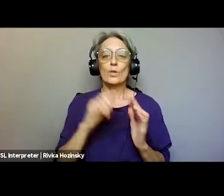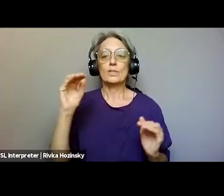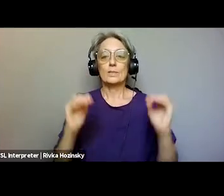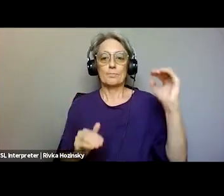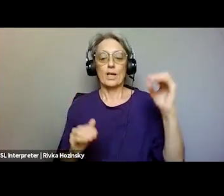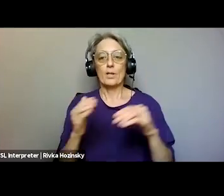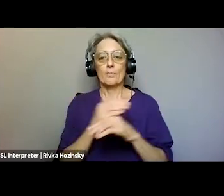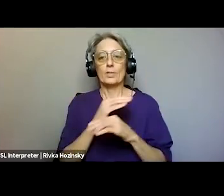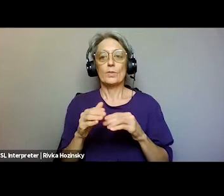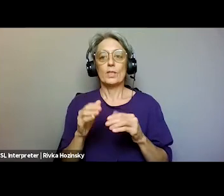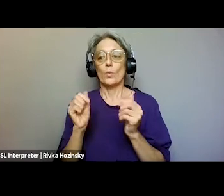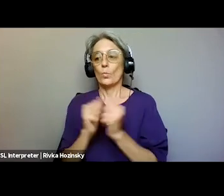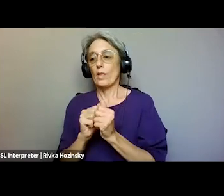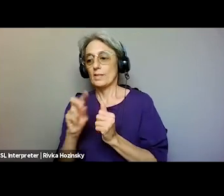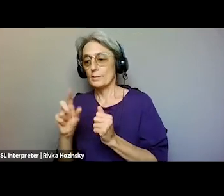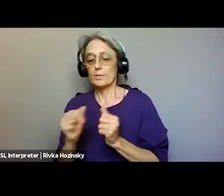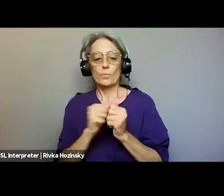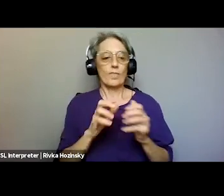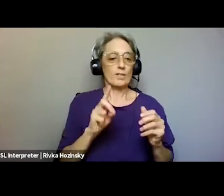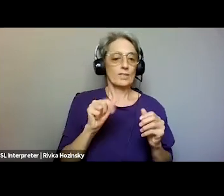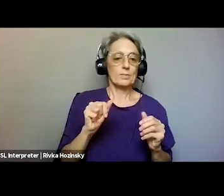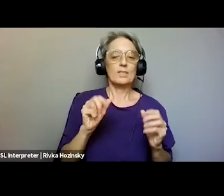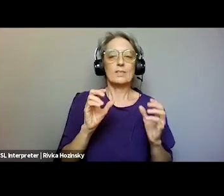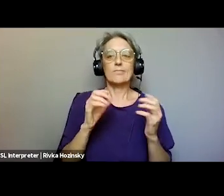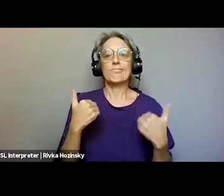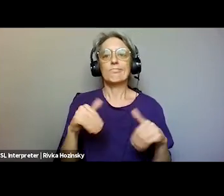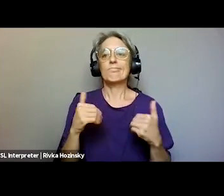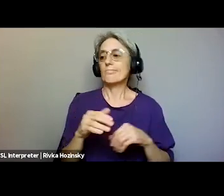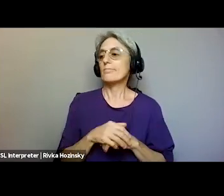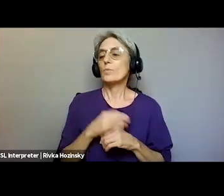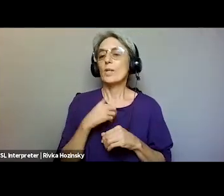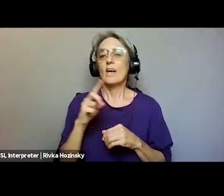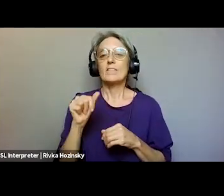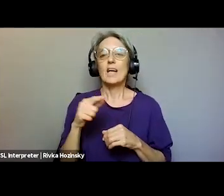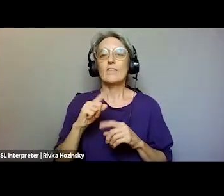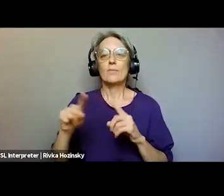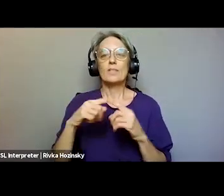with and without disabilities. Again there's data from multiple healthcare systems suggesting this